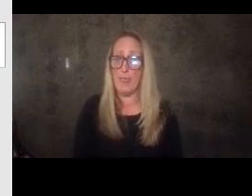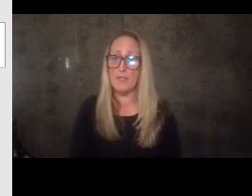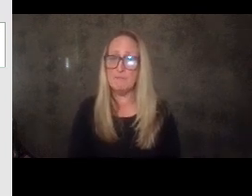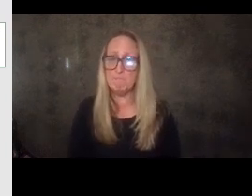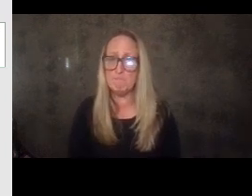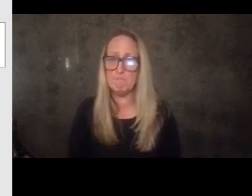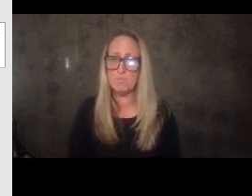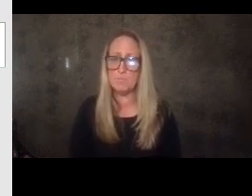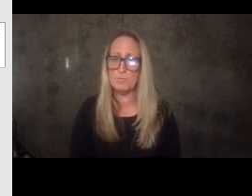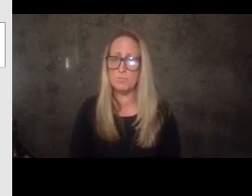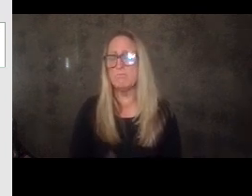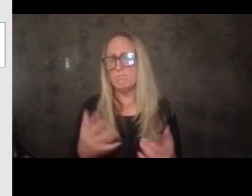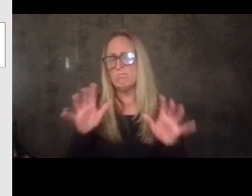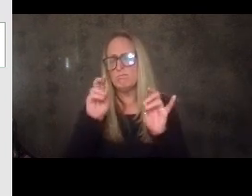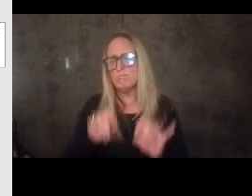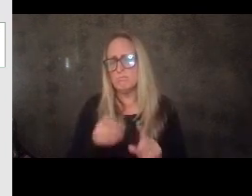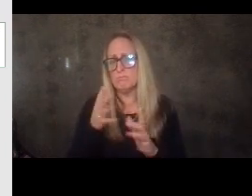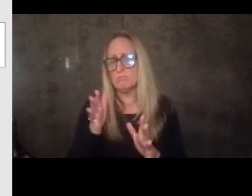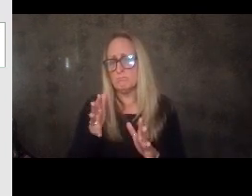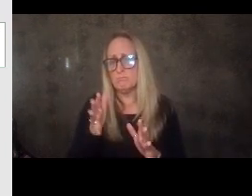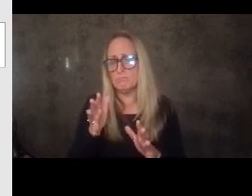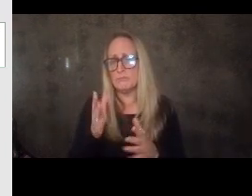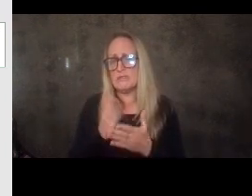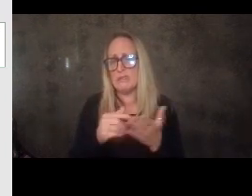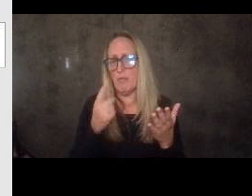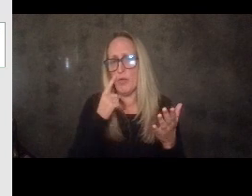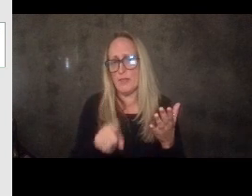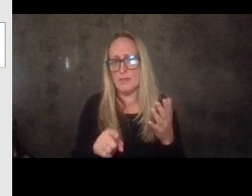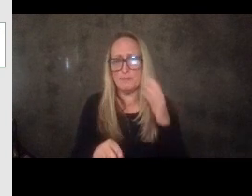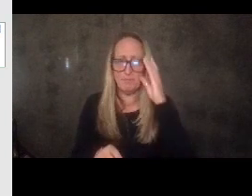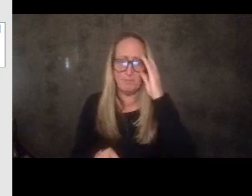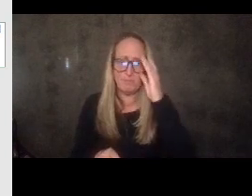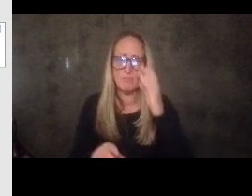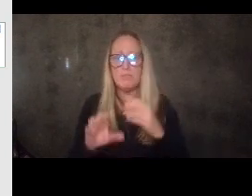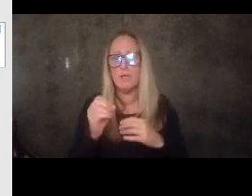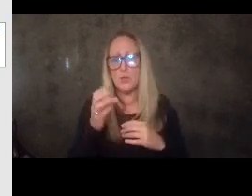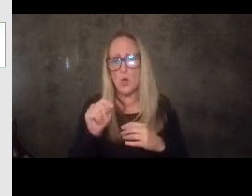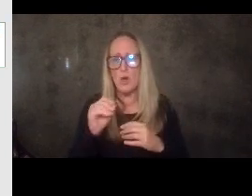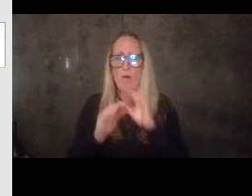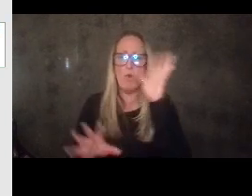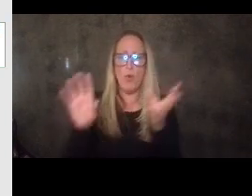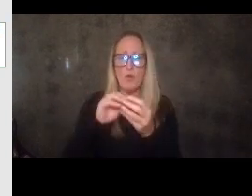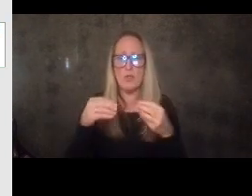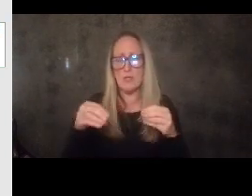And so I actually had already put in some text for this. This explains that this is a chart of our overall sales for the first quarter.